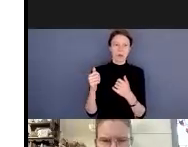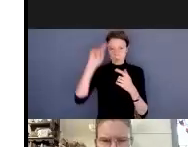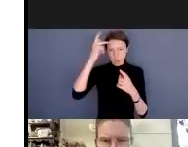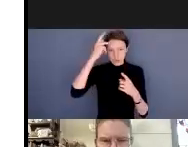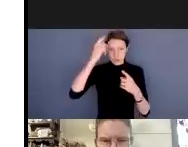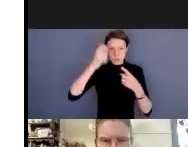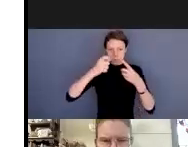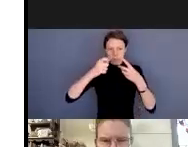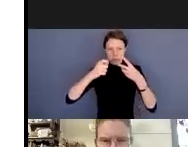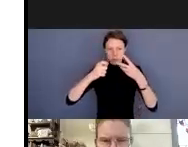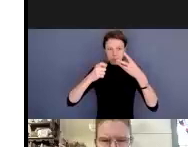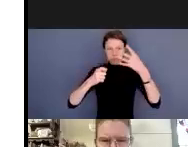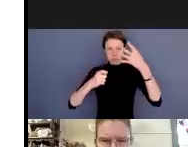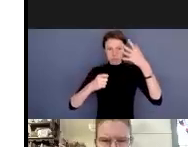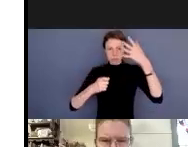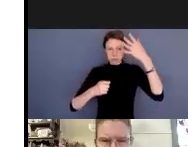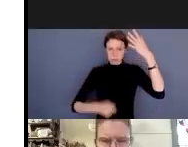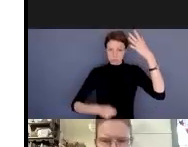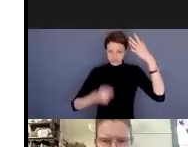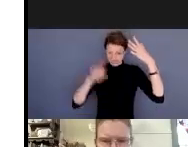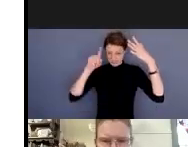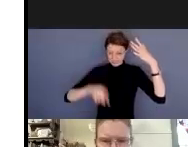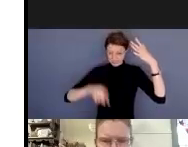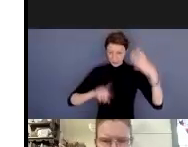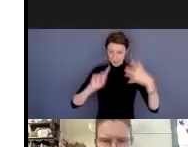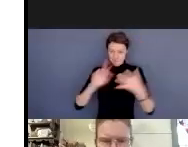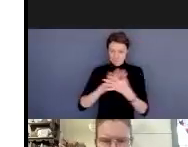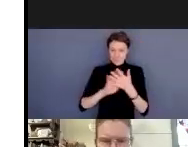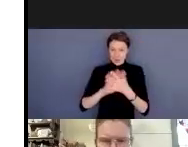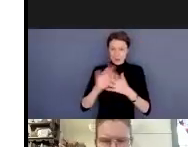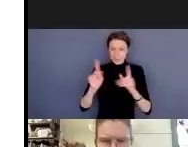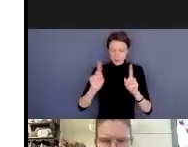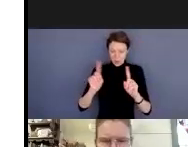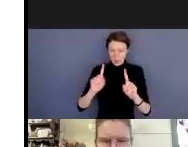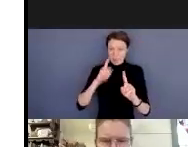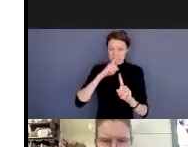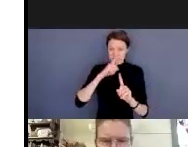and safety and the like. The point about this is that people are avoiding these topics for whatever